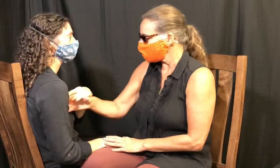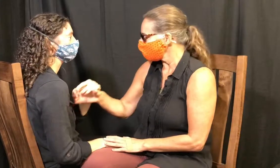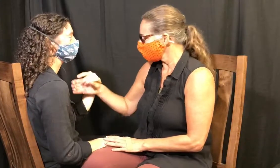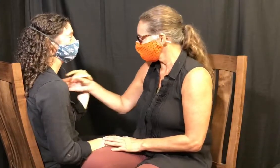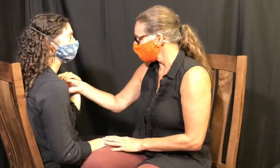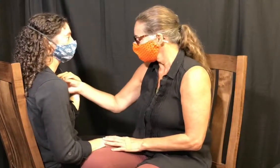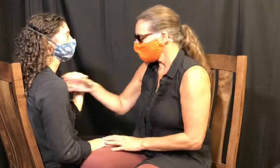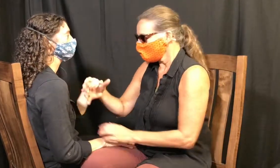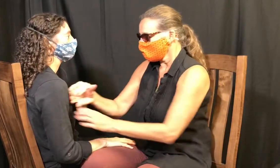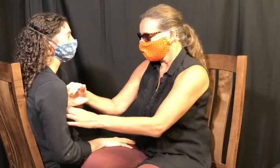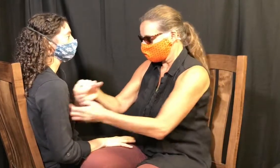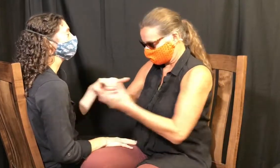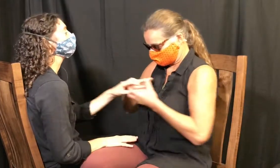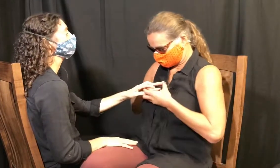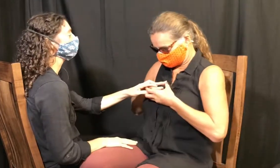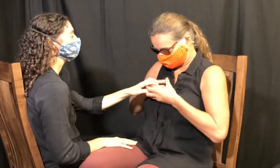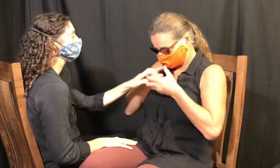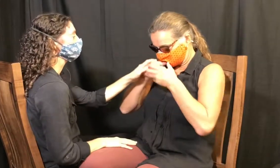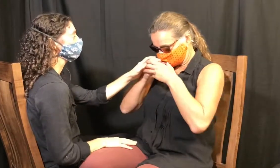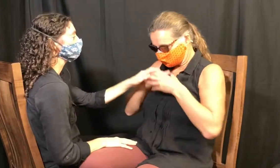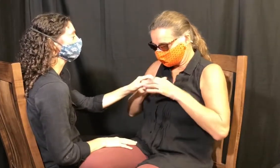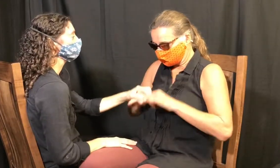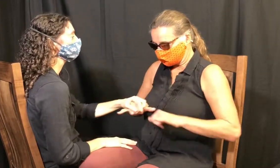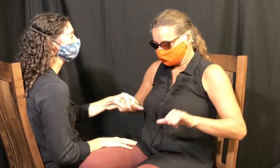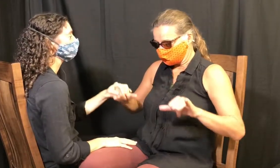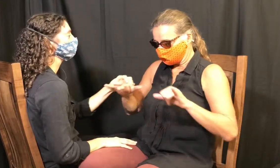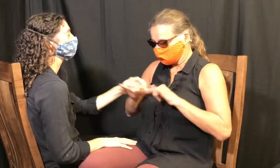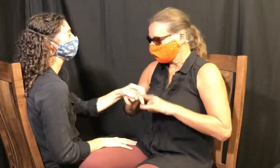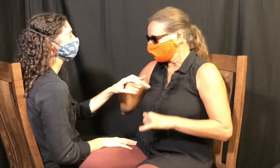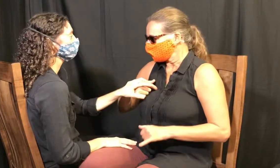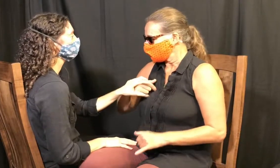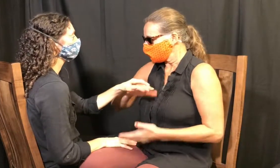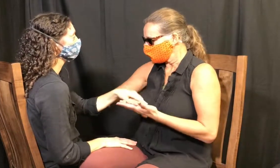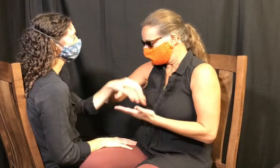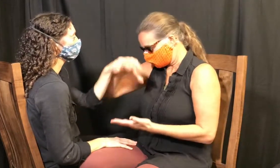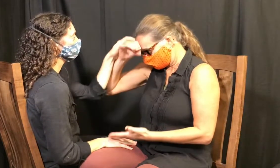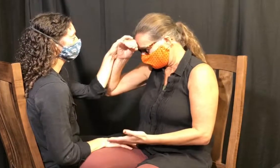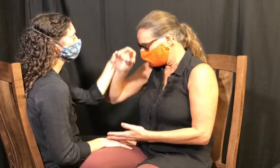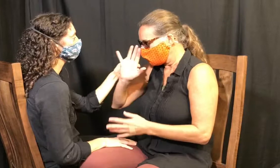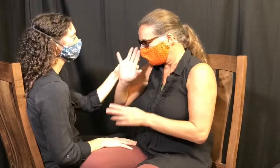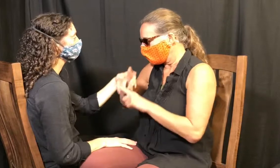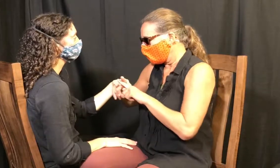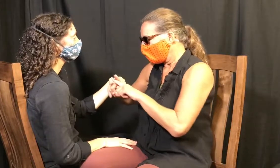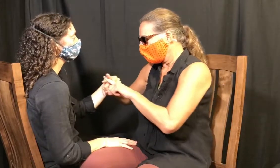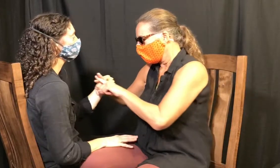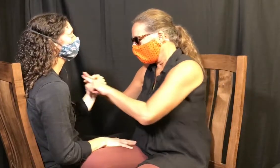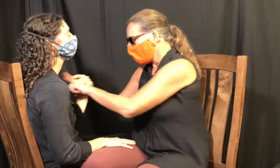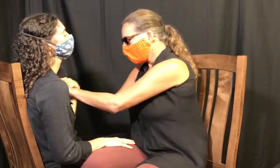Now, let's explore the alternative scenario. If had not been involved and co-present, you would have been left sitting where you were,